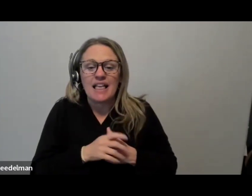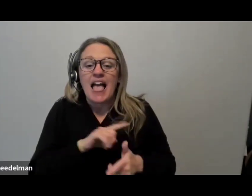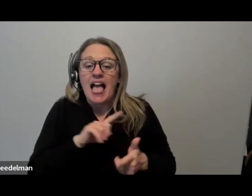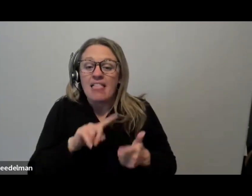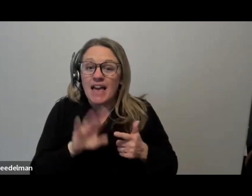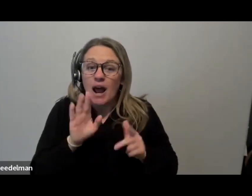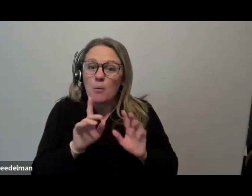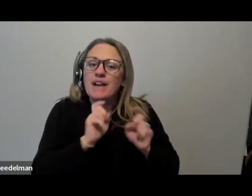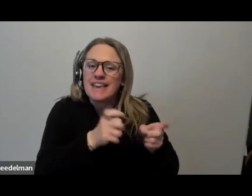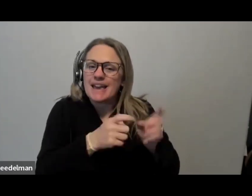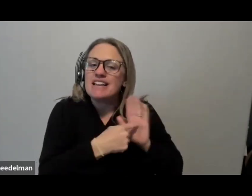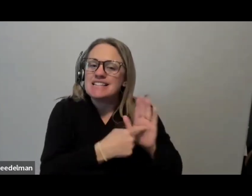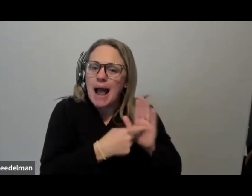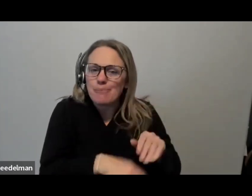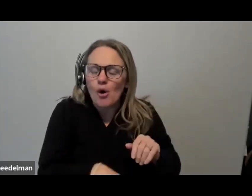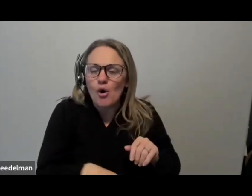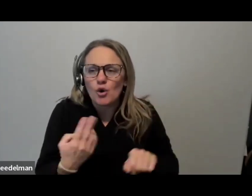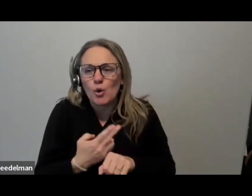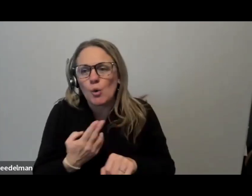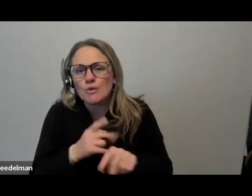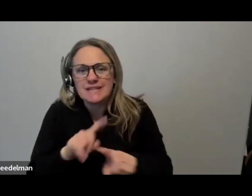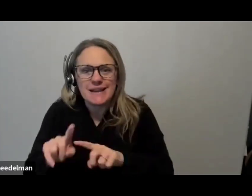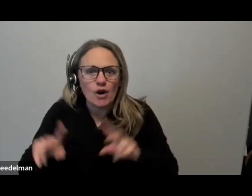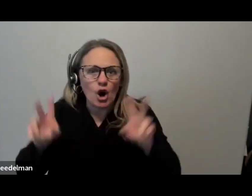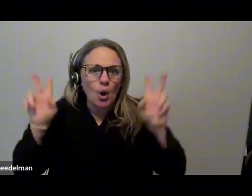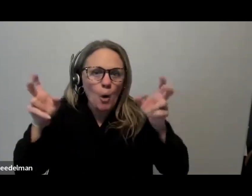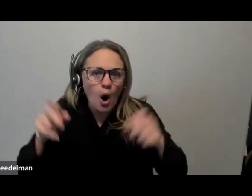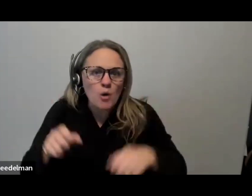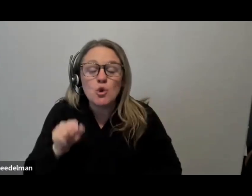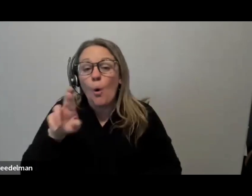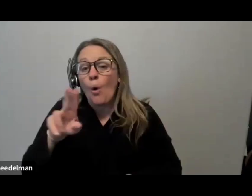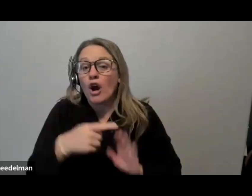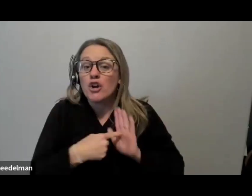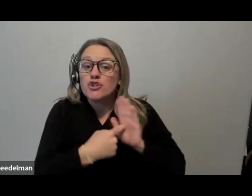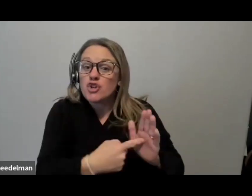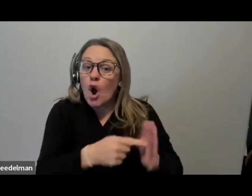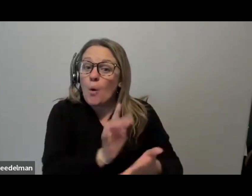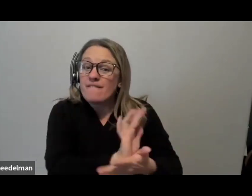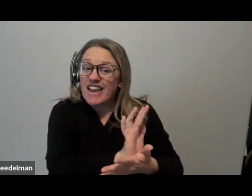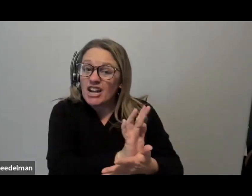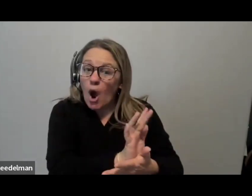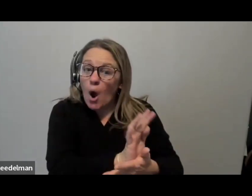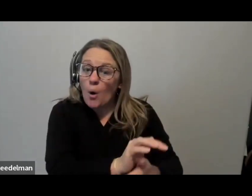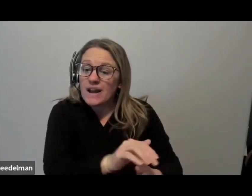or showing them a video like Katie was saying, showing them how difficult it is for someone to use something.